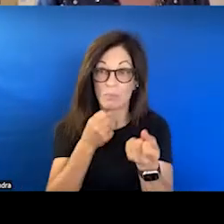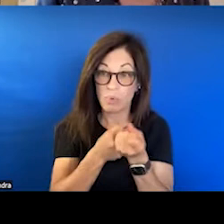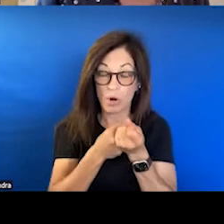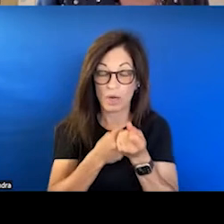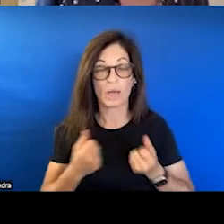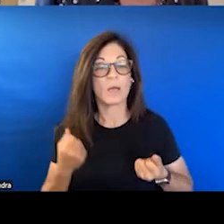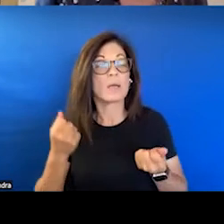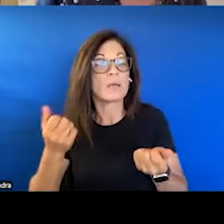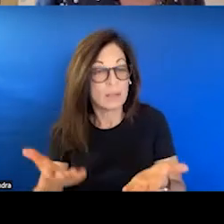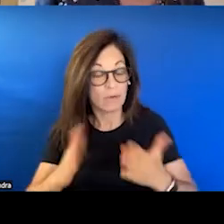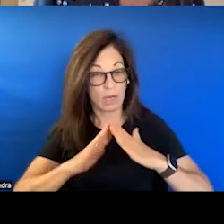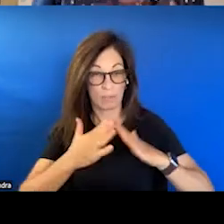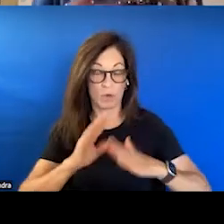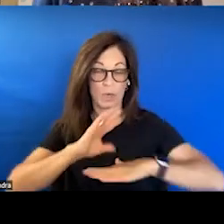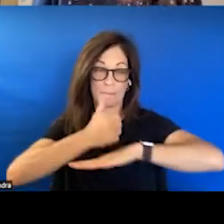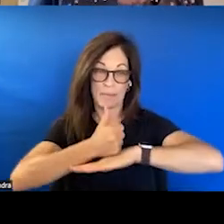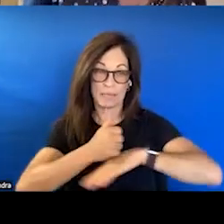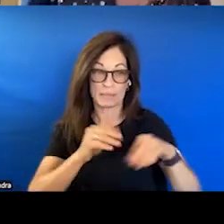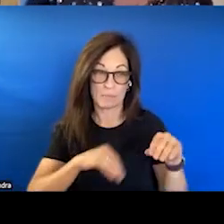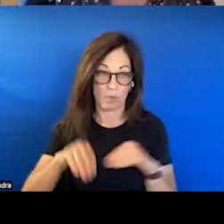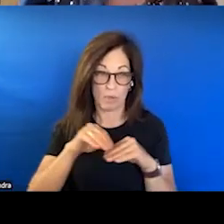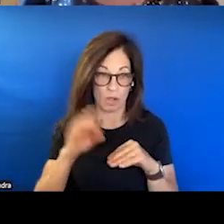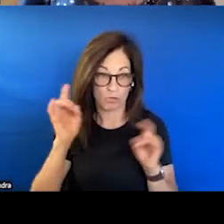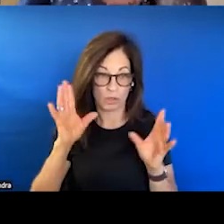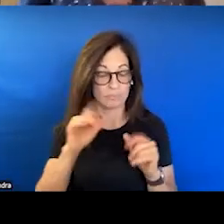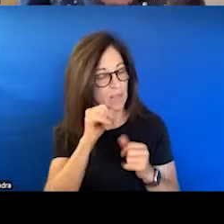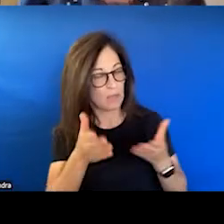OF COMMUNITY BASED MOBILE CRISIS IS. NOT THE SORRY VOICES THEMSELVES. BUT, BUT,